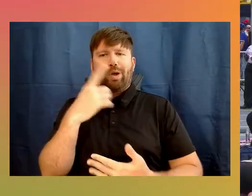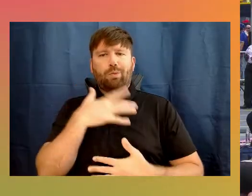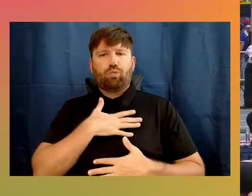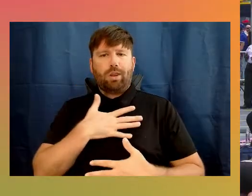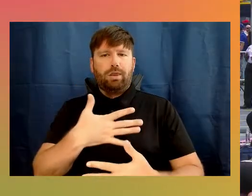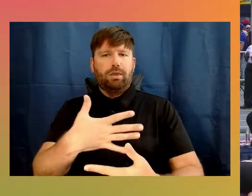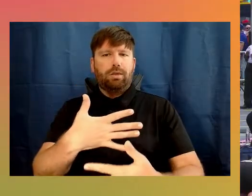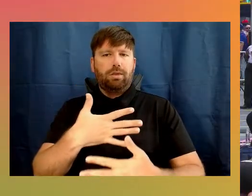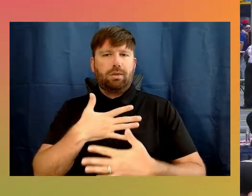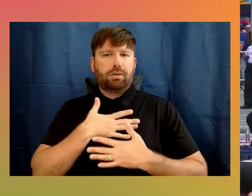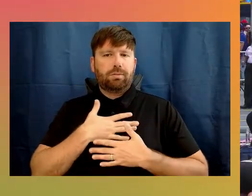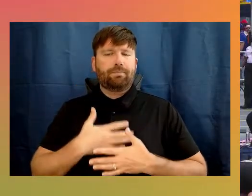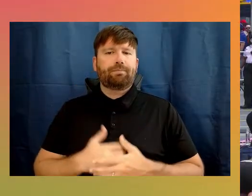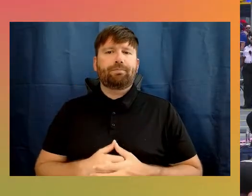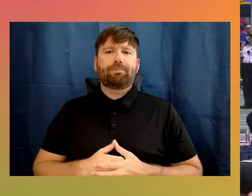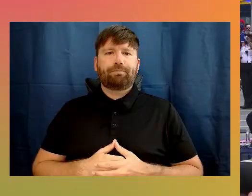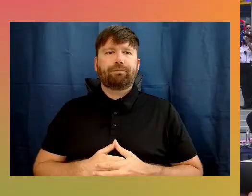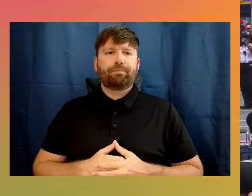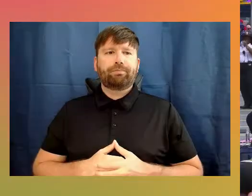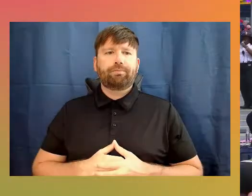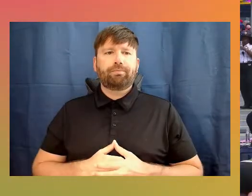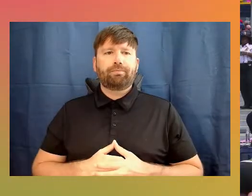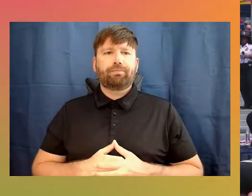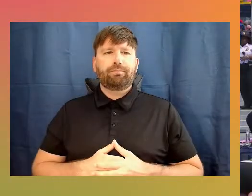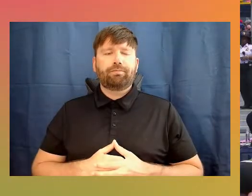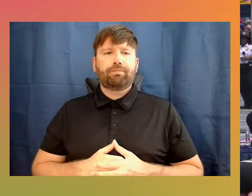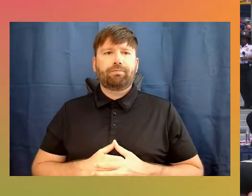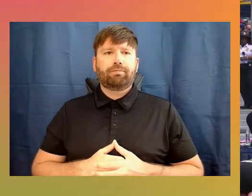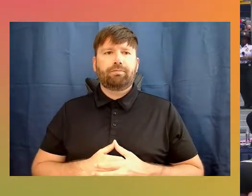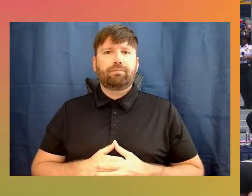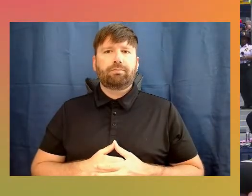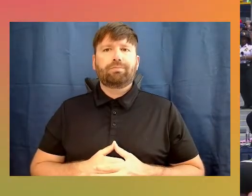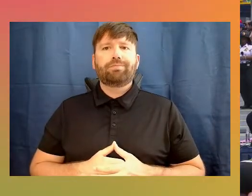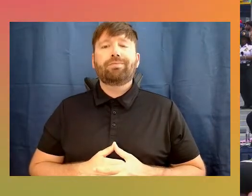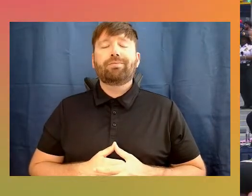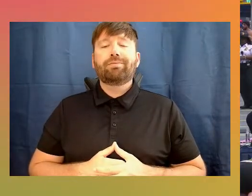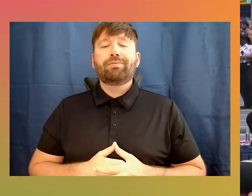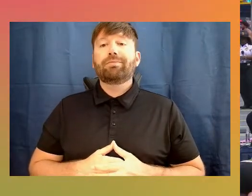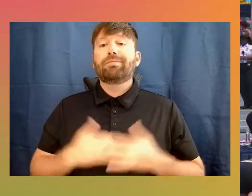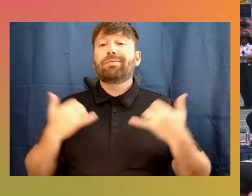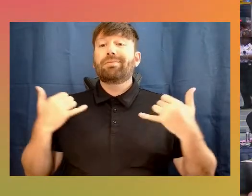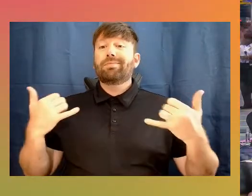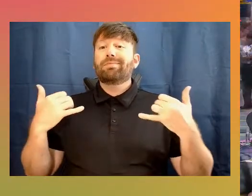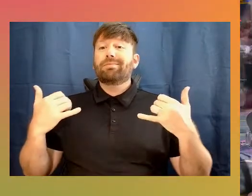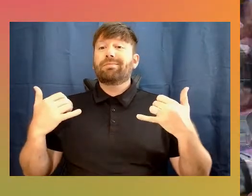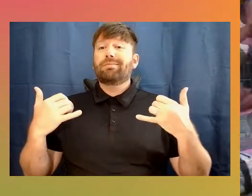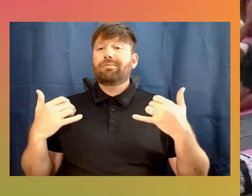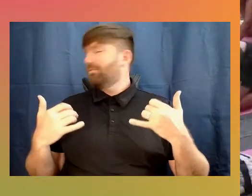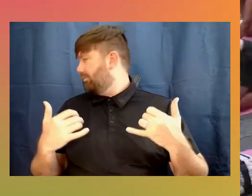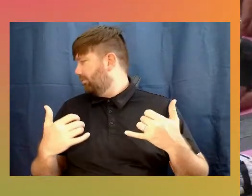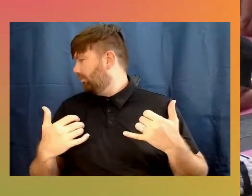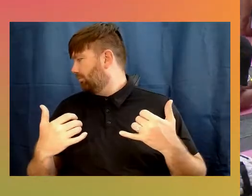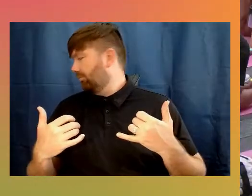HANDS, WALK BACK THROUGH CENTER.